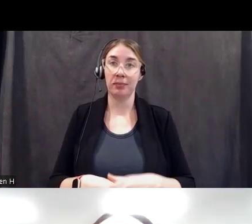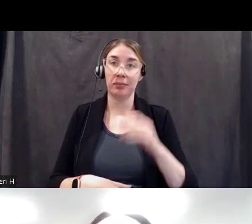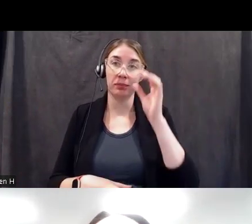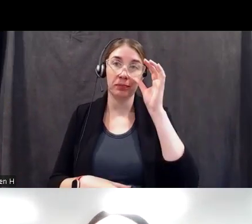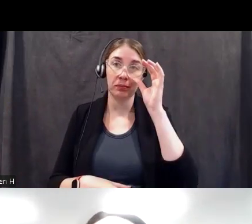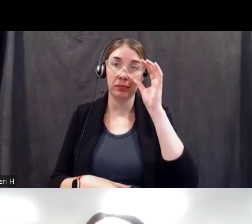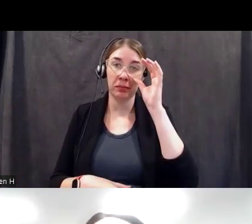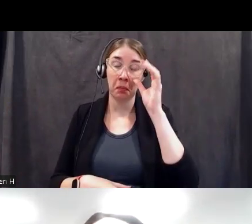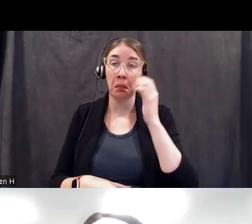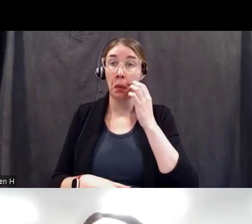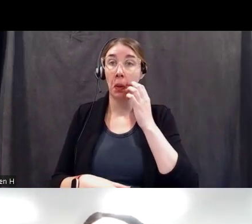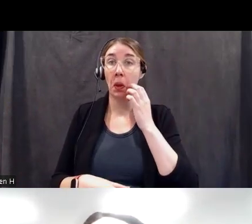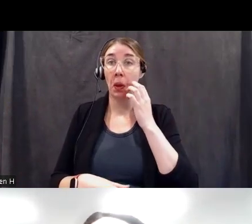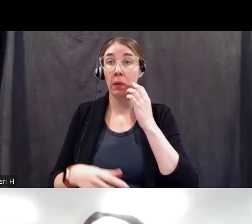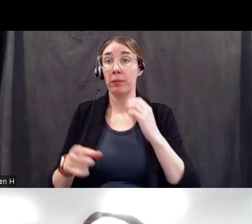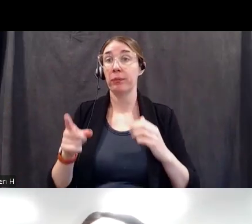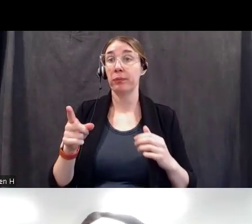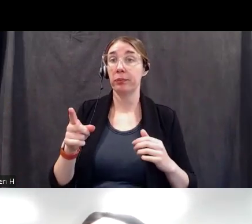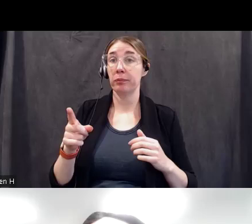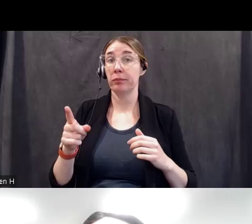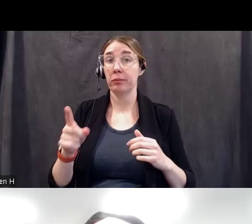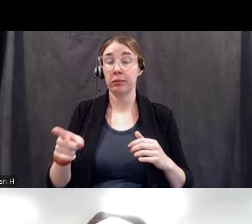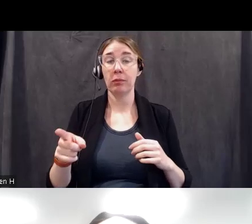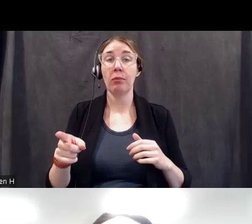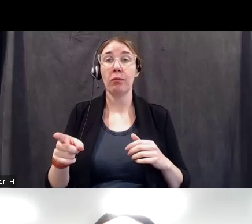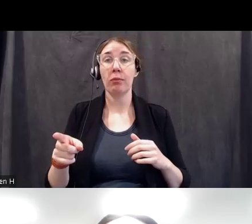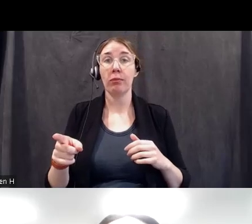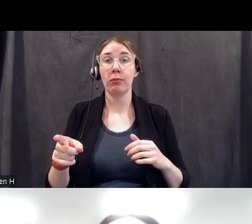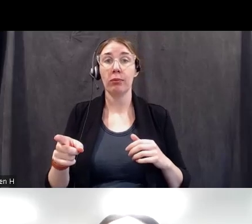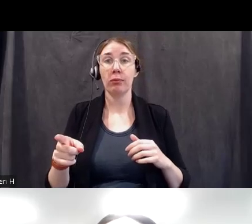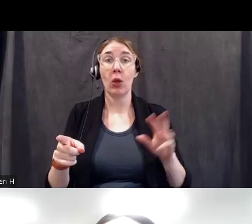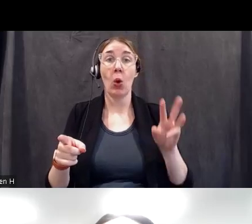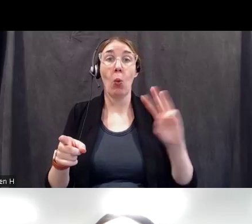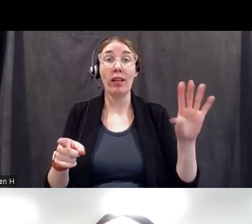This isn't the annual event that Westchester did but this is a collaboration we did with our